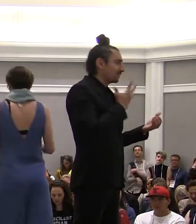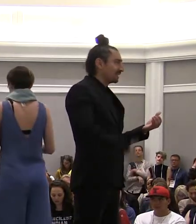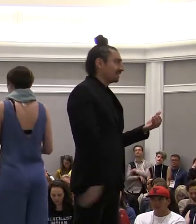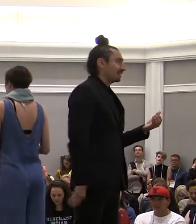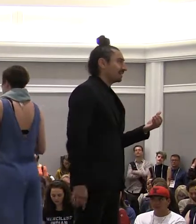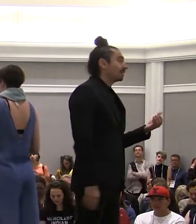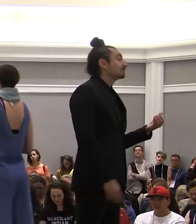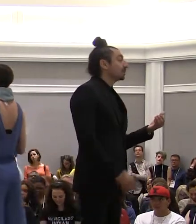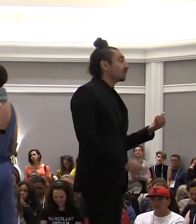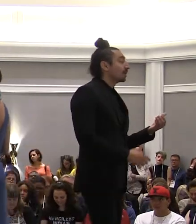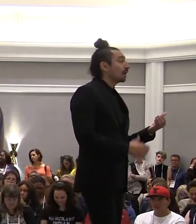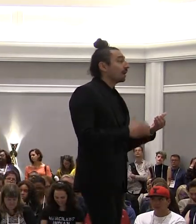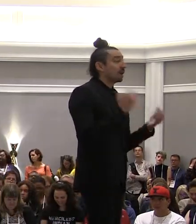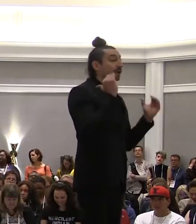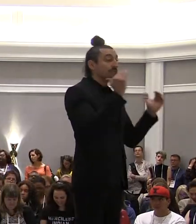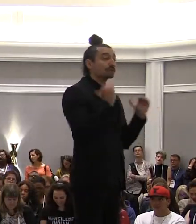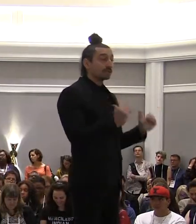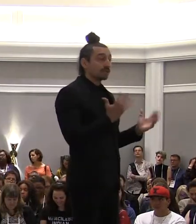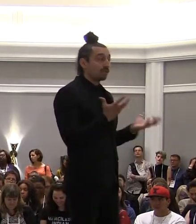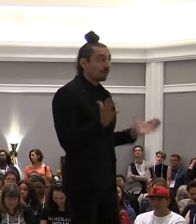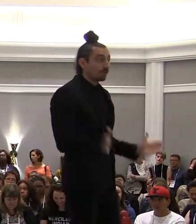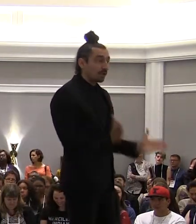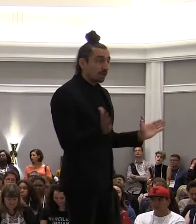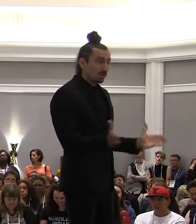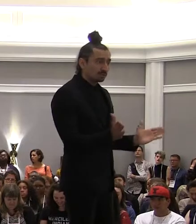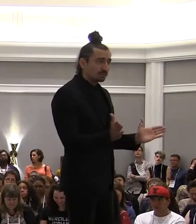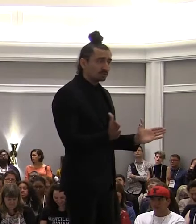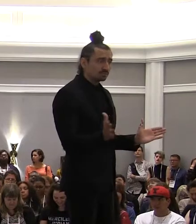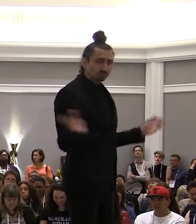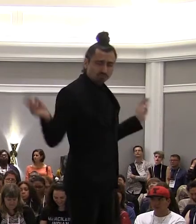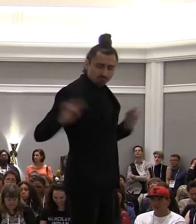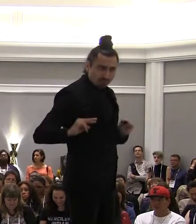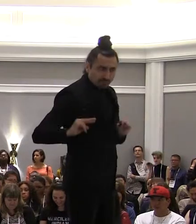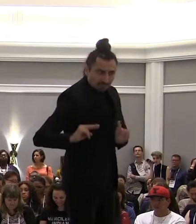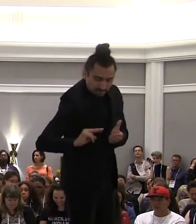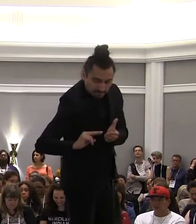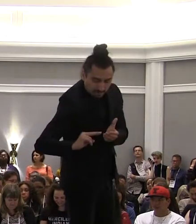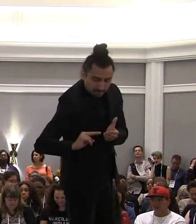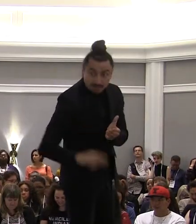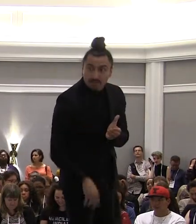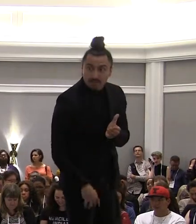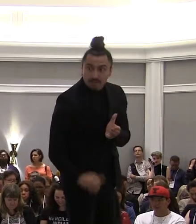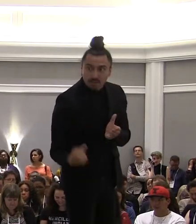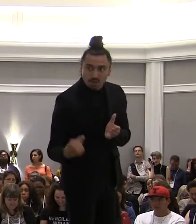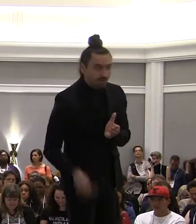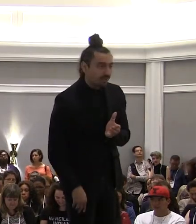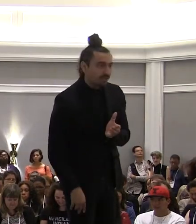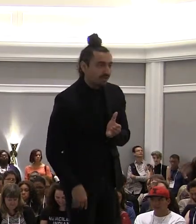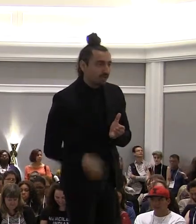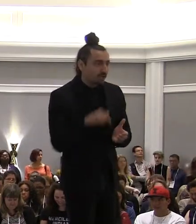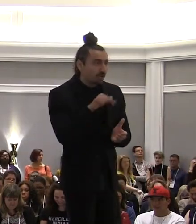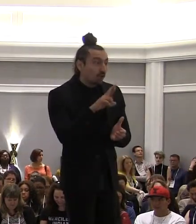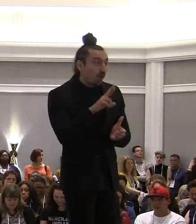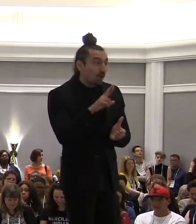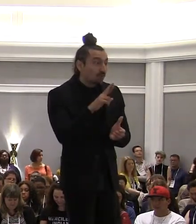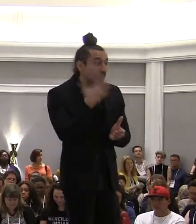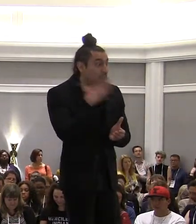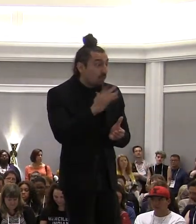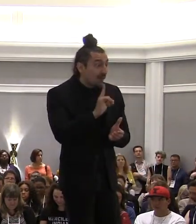But I just want you...to encourage you to look on with your friends to find that QR code. And if you're still having problems, feel free to come see us at registration.